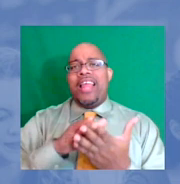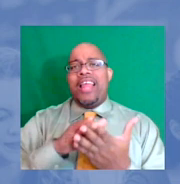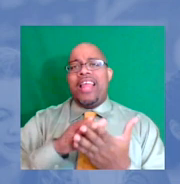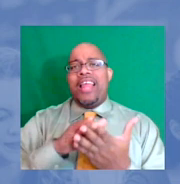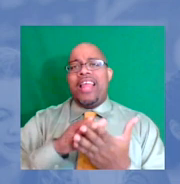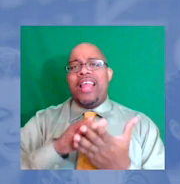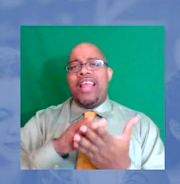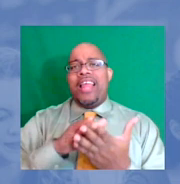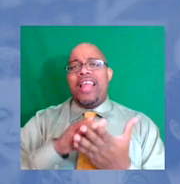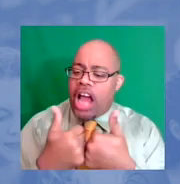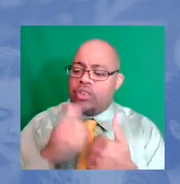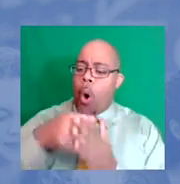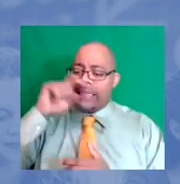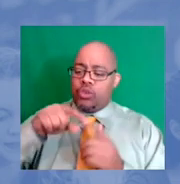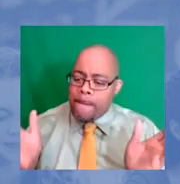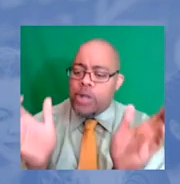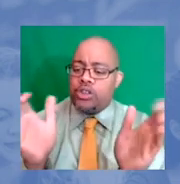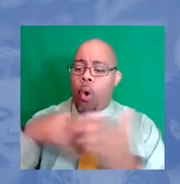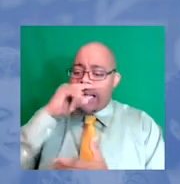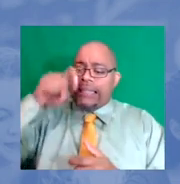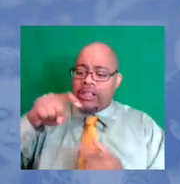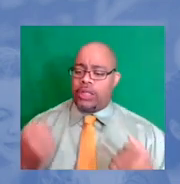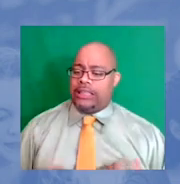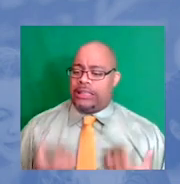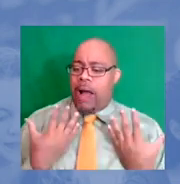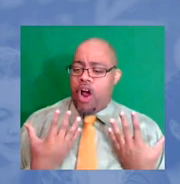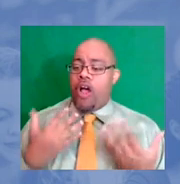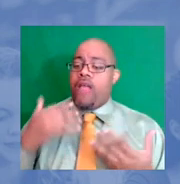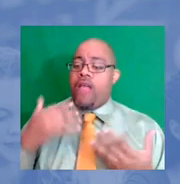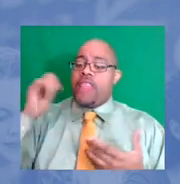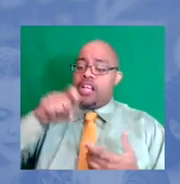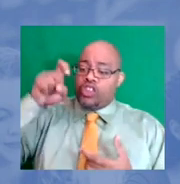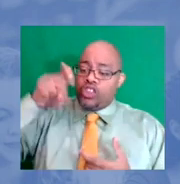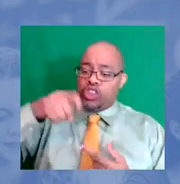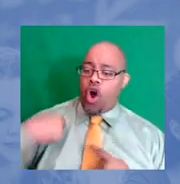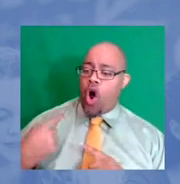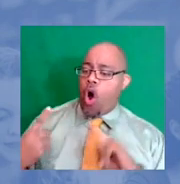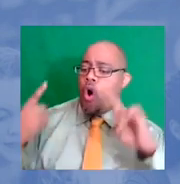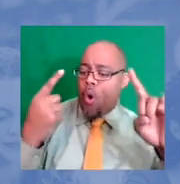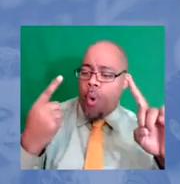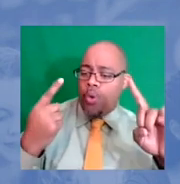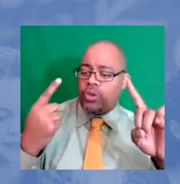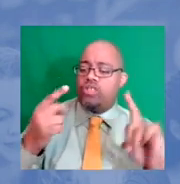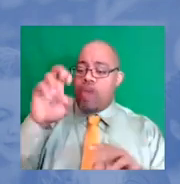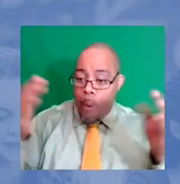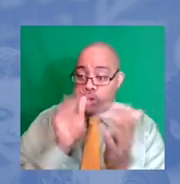ALL KIDS NEED TO BE INSPIRED. THOSE SHOULD BE OUR GOALS FOR THE REOPENING OF SCHOOLS. SO THE BIDEN ADMINISTRATION HAS DONE IT'S